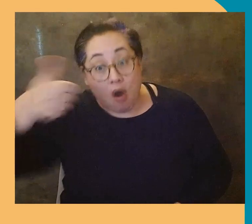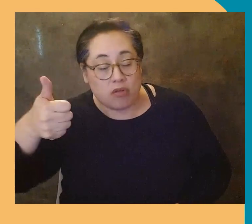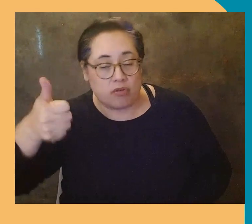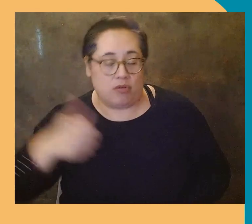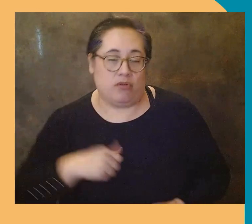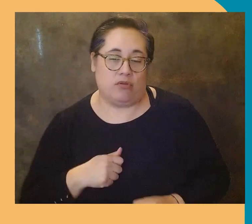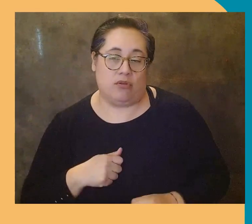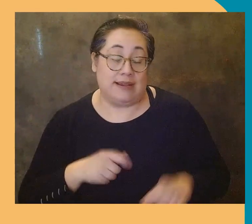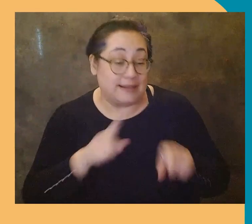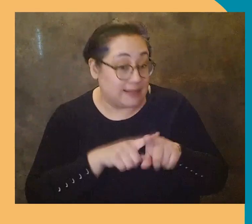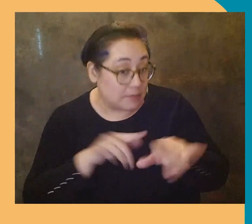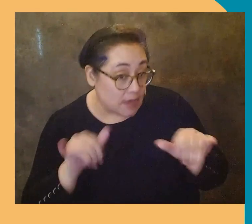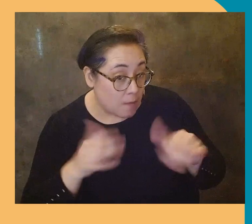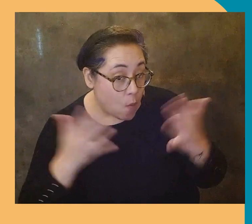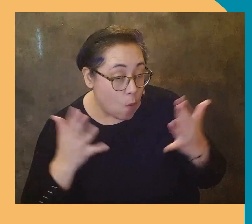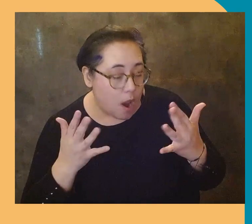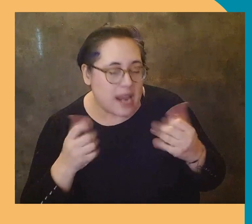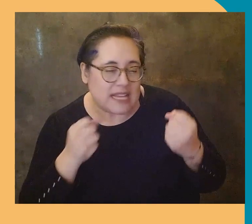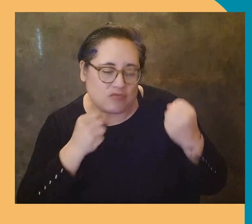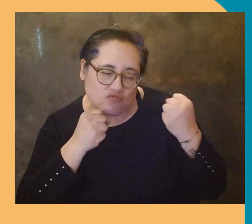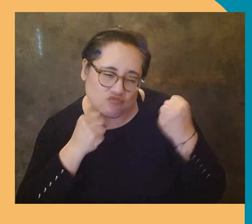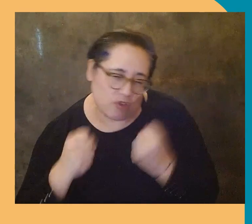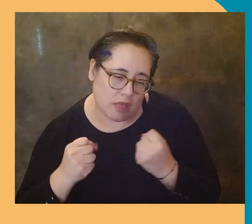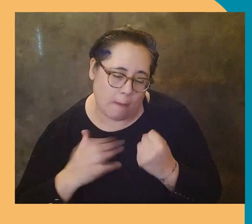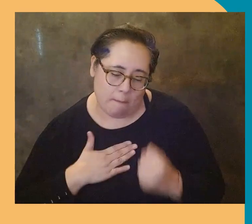others and also strengthens my own skills?